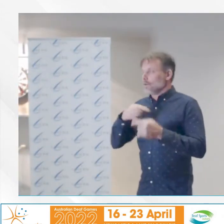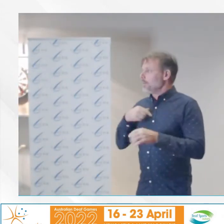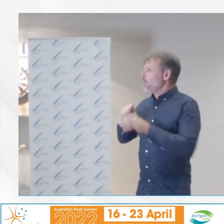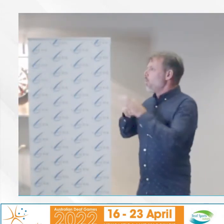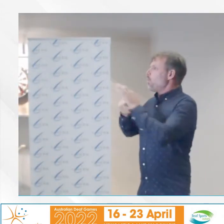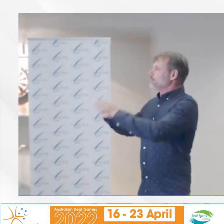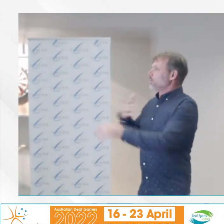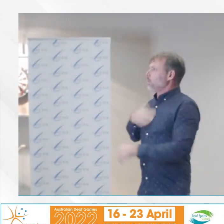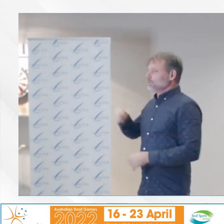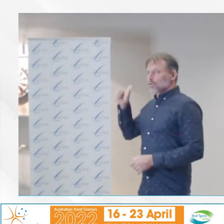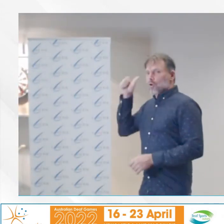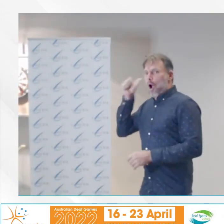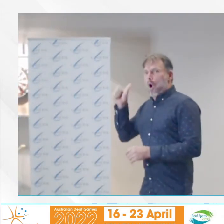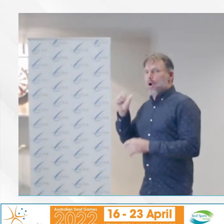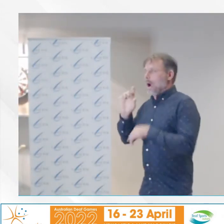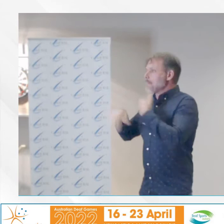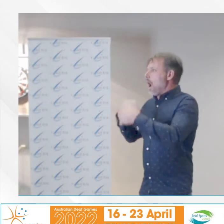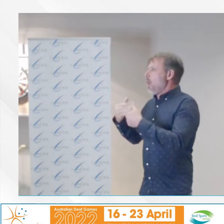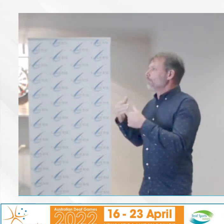hi my name is ricky i have a question